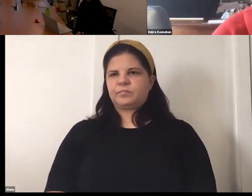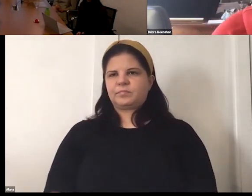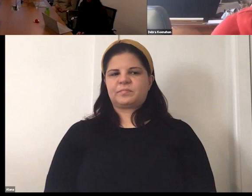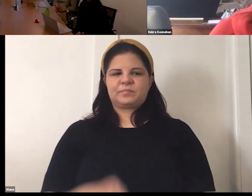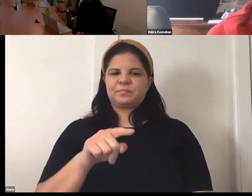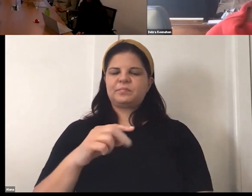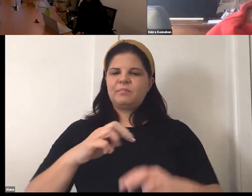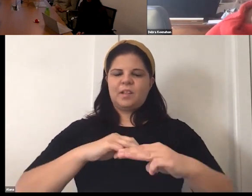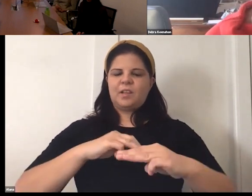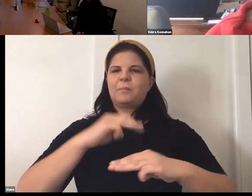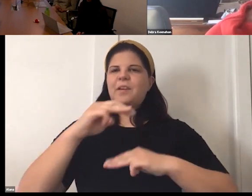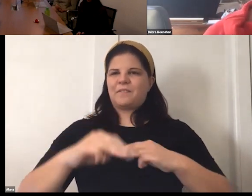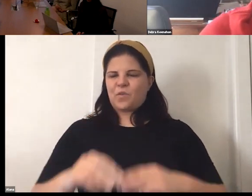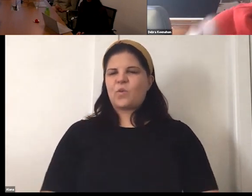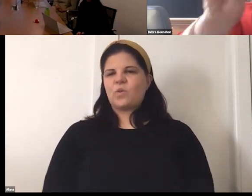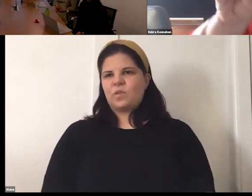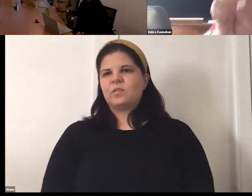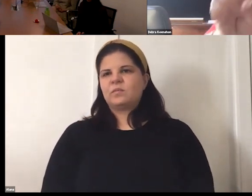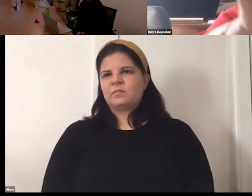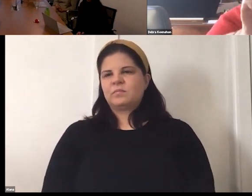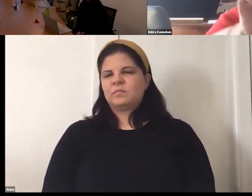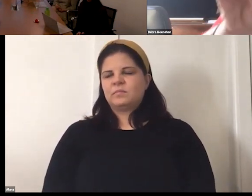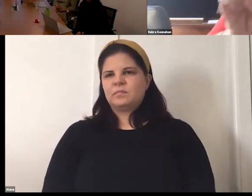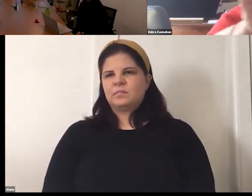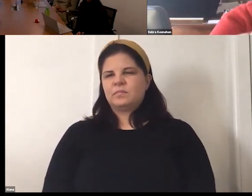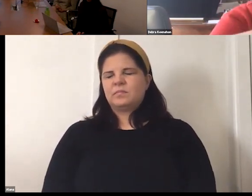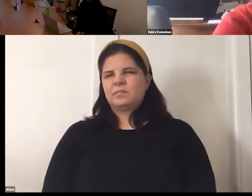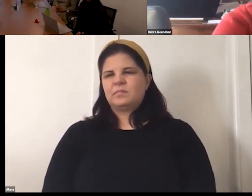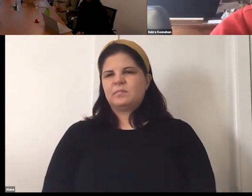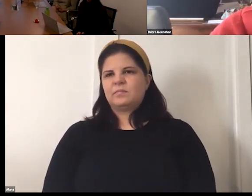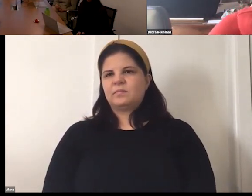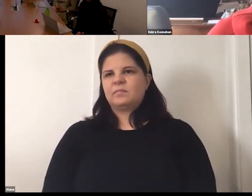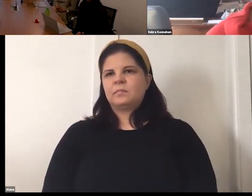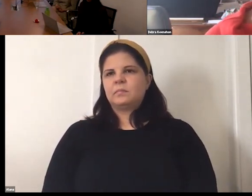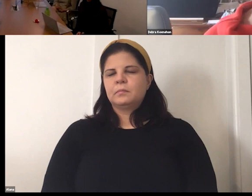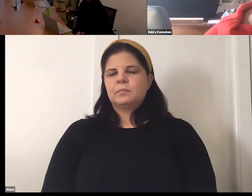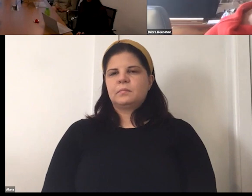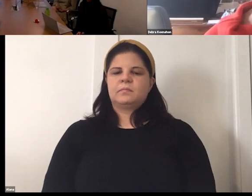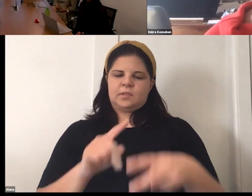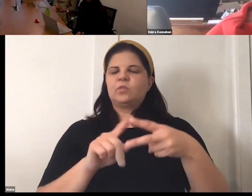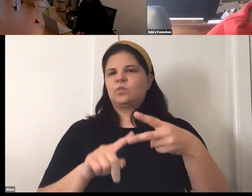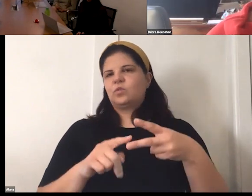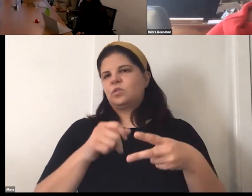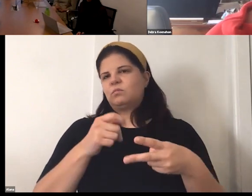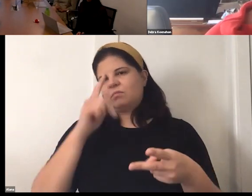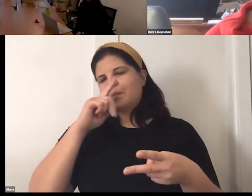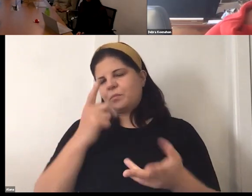that I wanted to use. So, they were my two mentors.